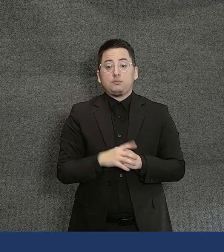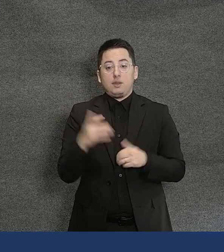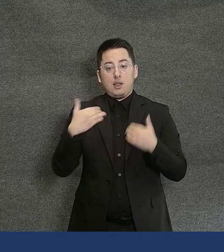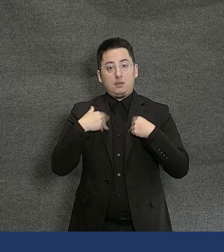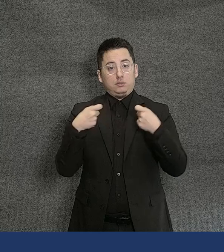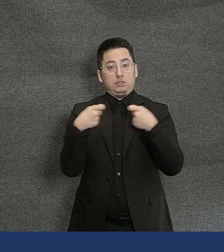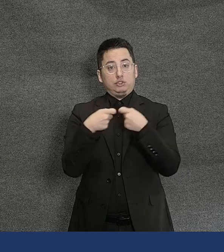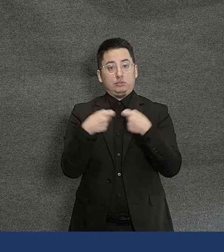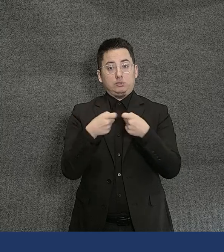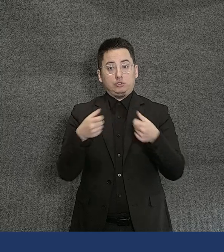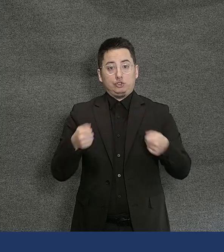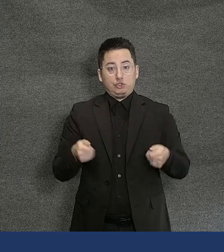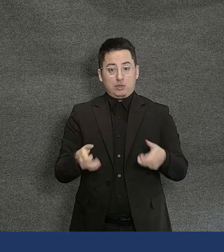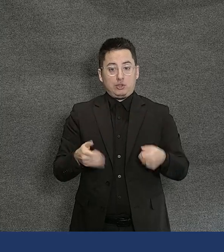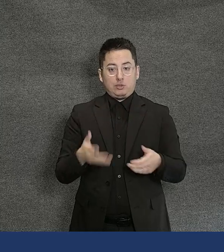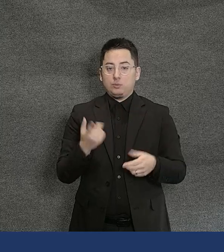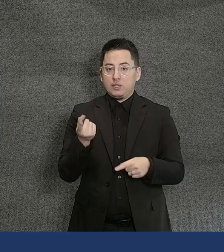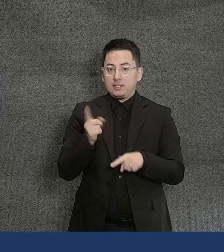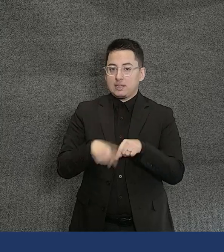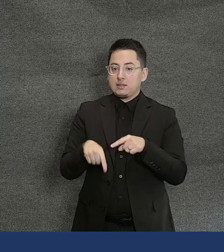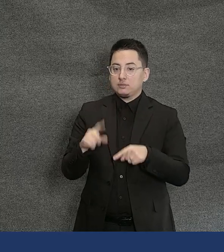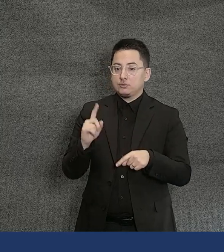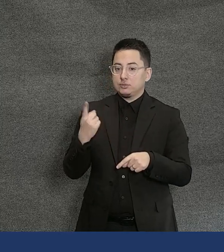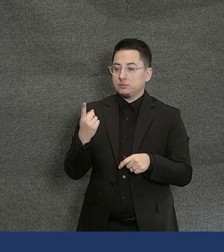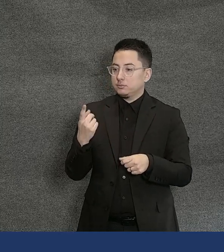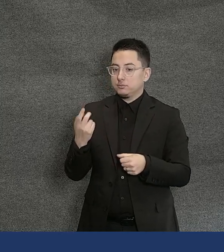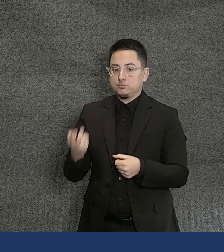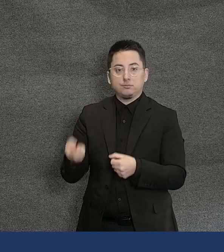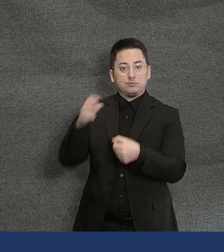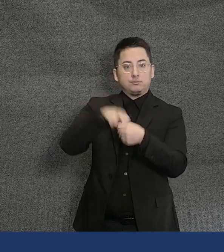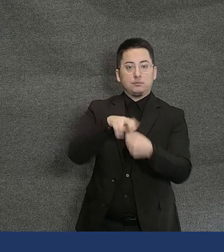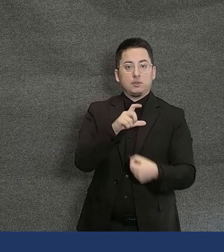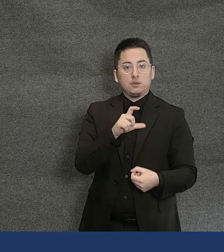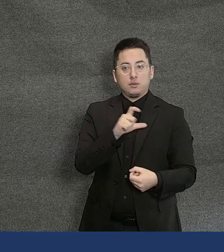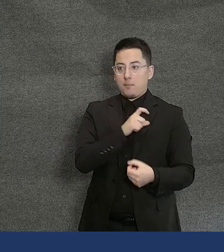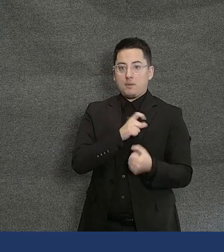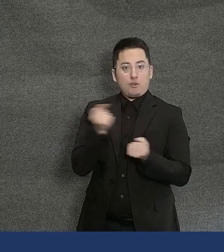with it in terms of their car's ability to handle it. And she certainly wasn't going to have